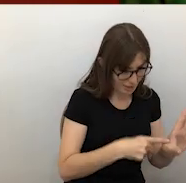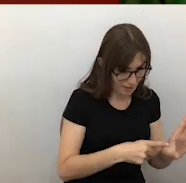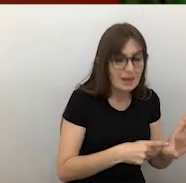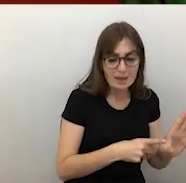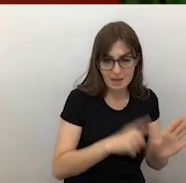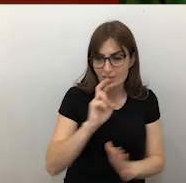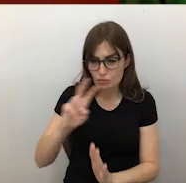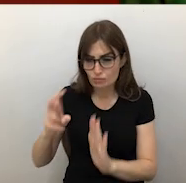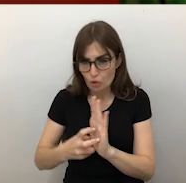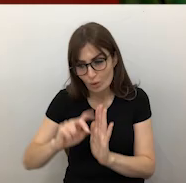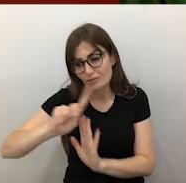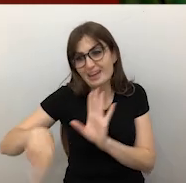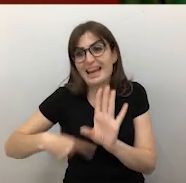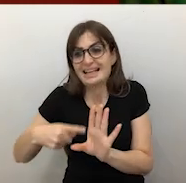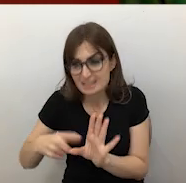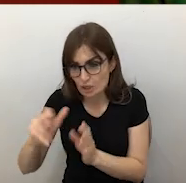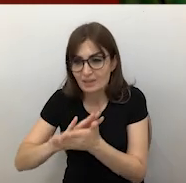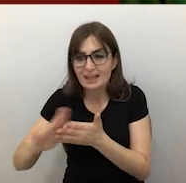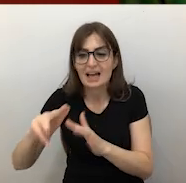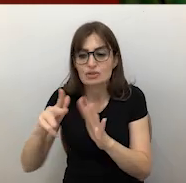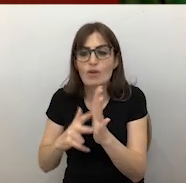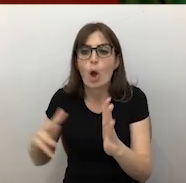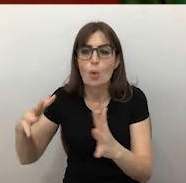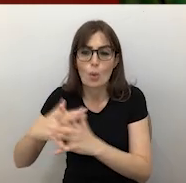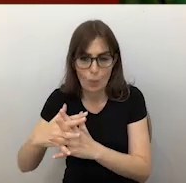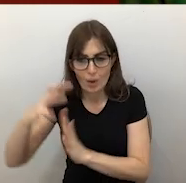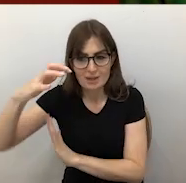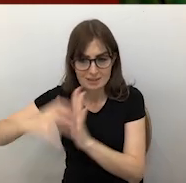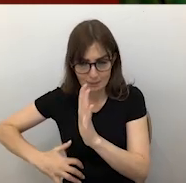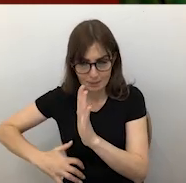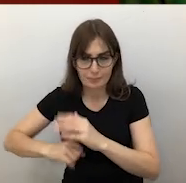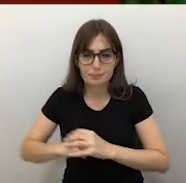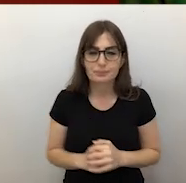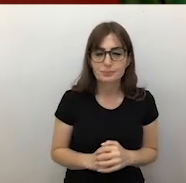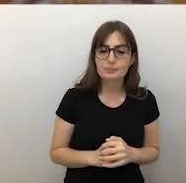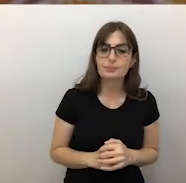statement in one year and recorded in the following year in the cashflow statement.